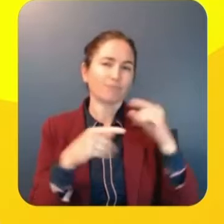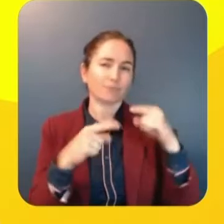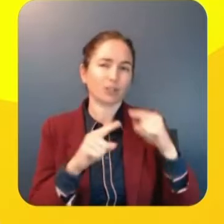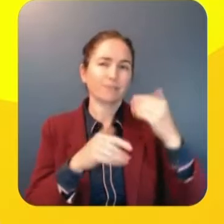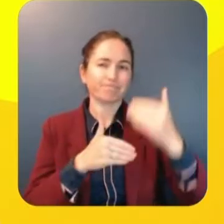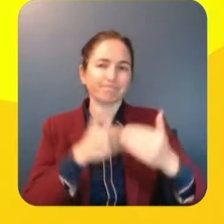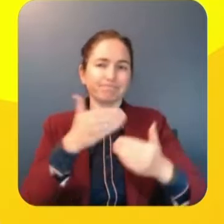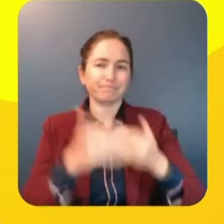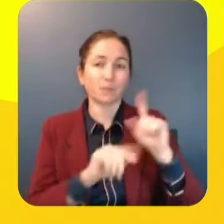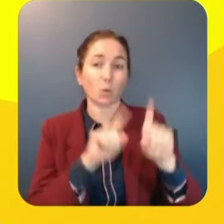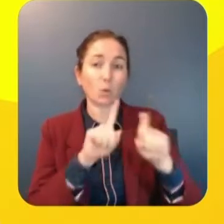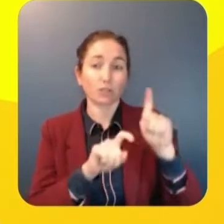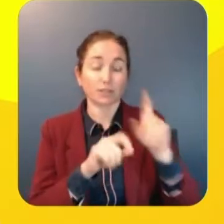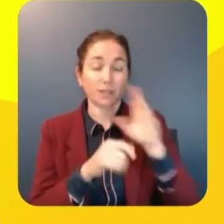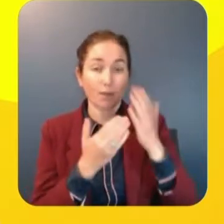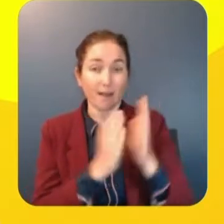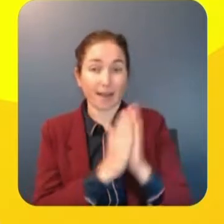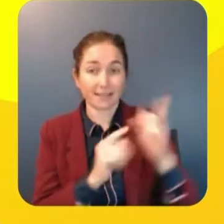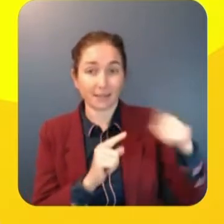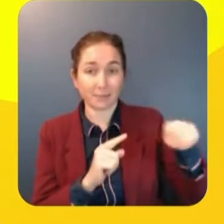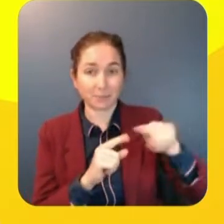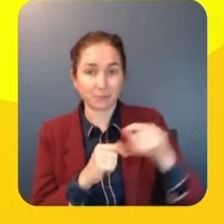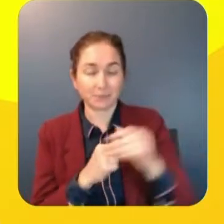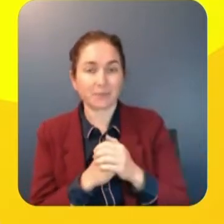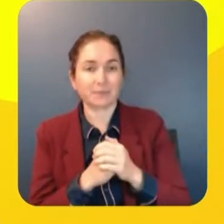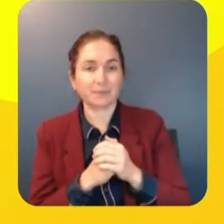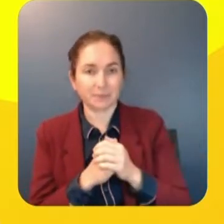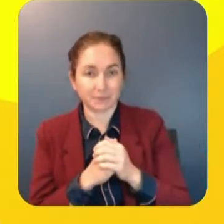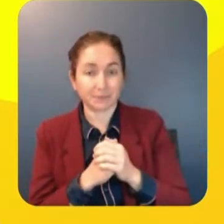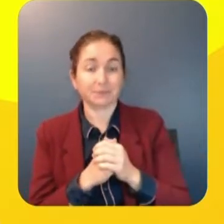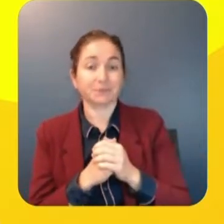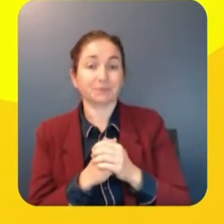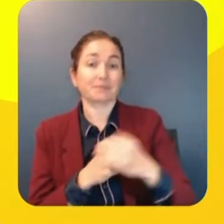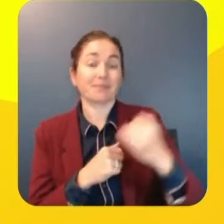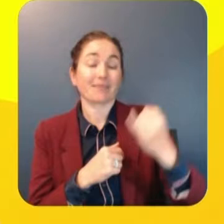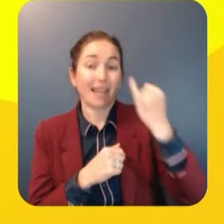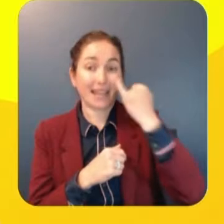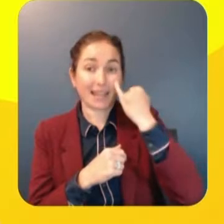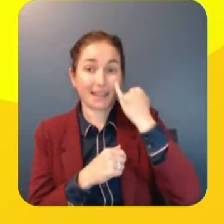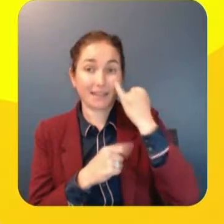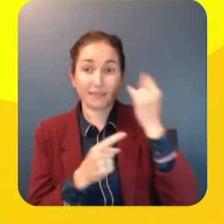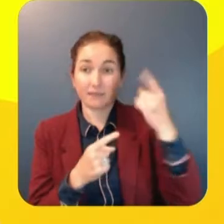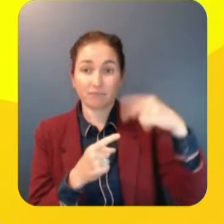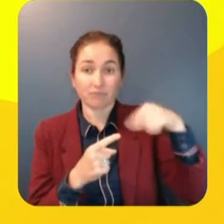that I'm going to ask to my panel. In the unlikely event that you were not aware of what this session is about.